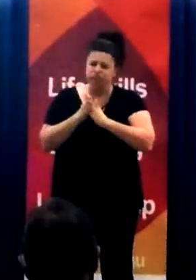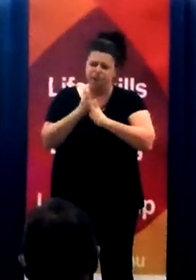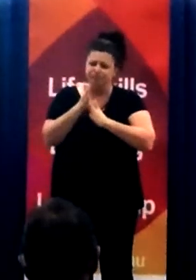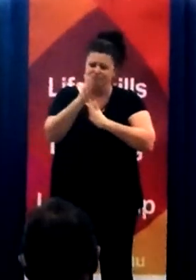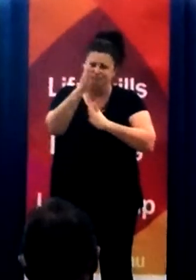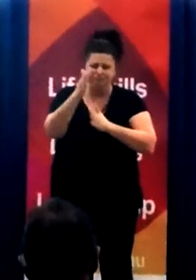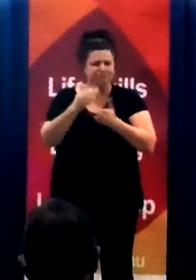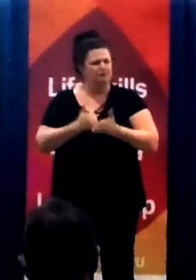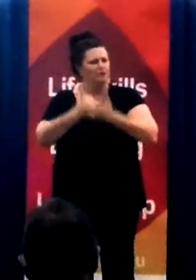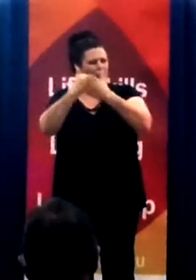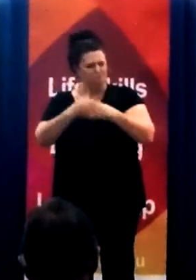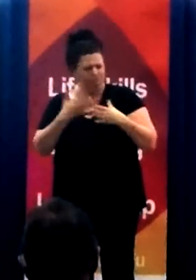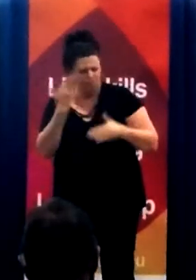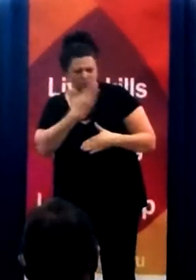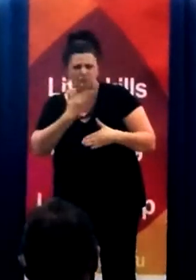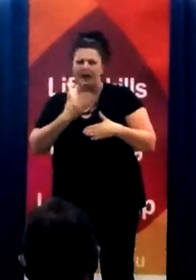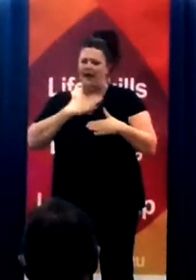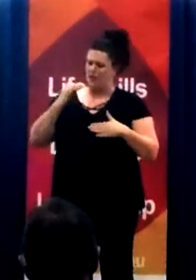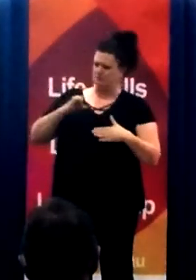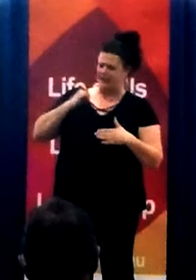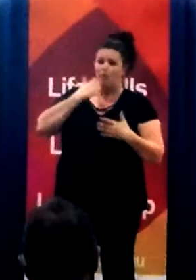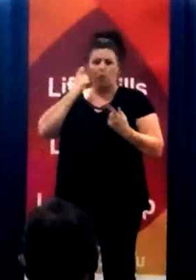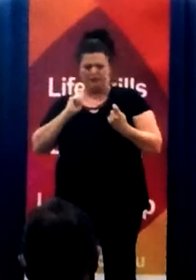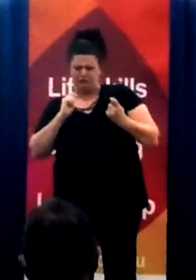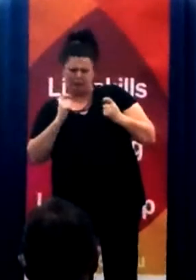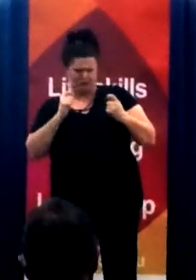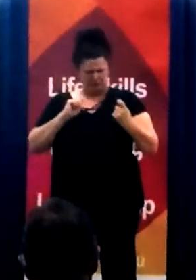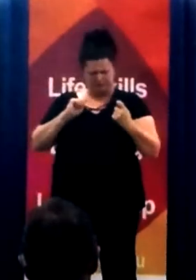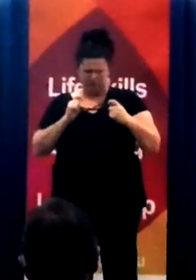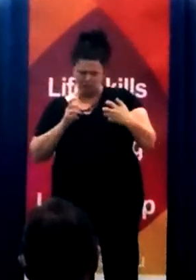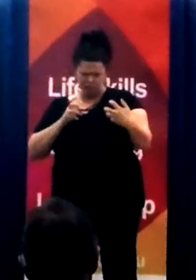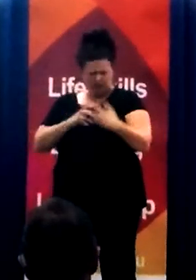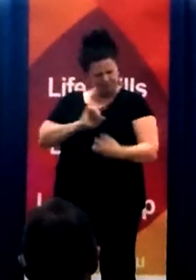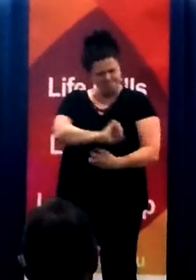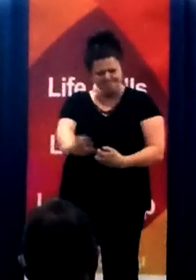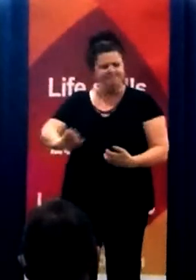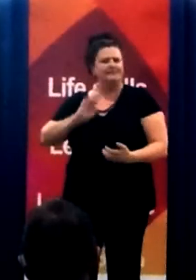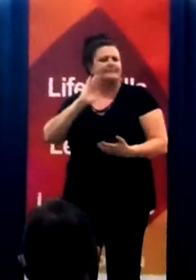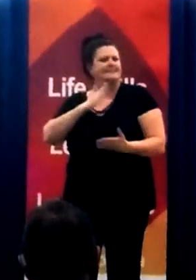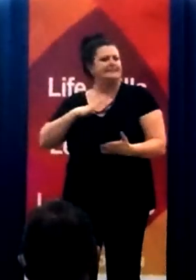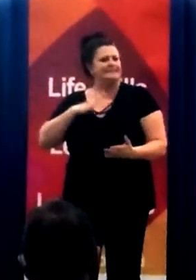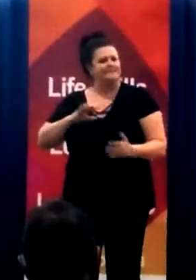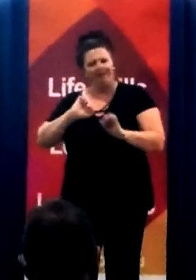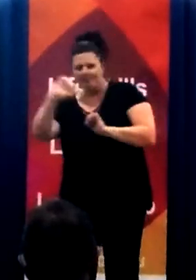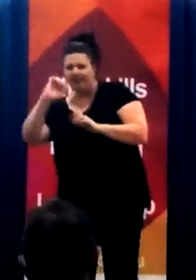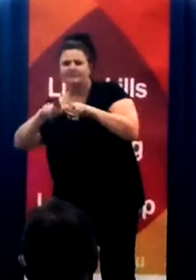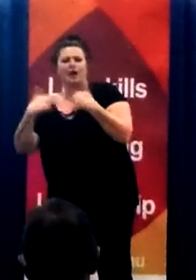Our staff are constantly making changes to meet the ever-changing needs of our Deaf and Hard of Hearing students and their families.